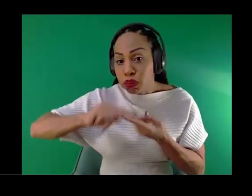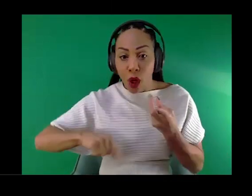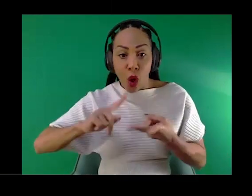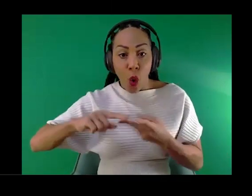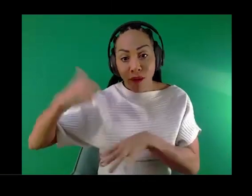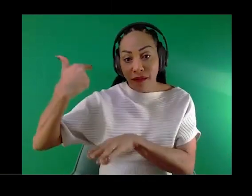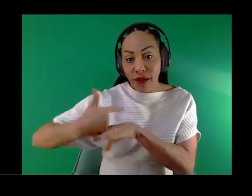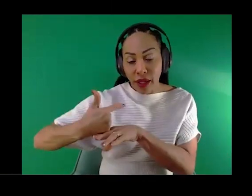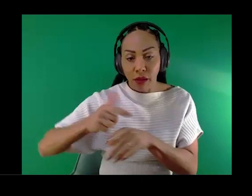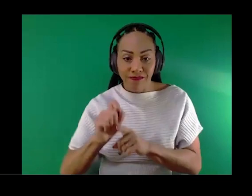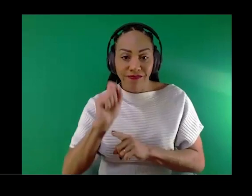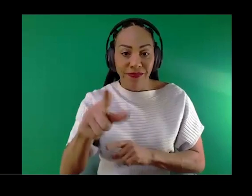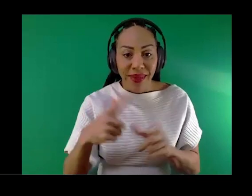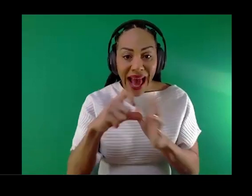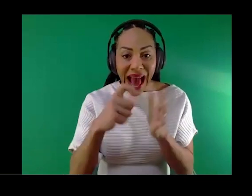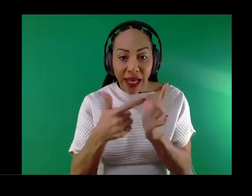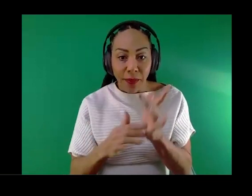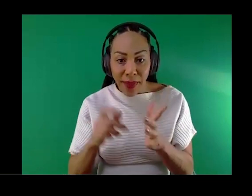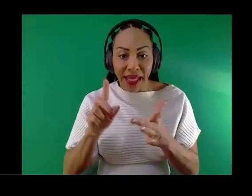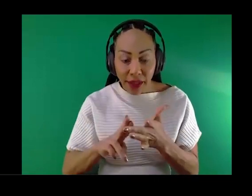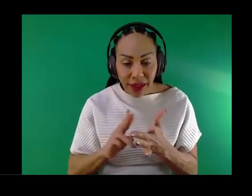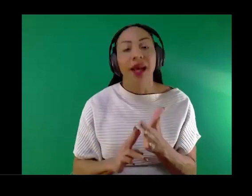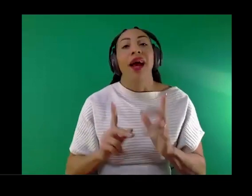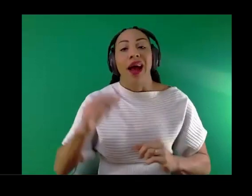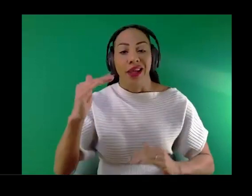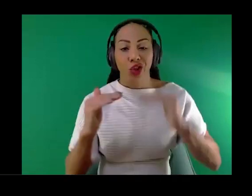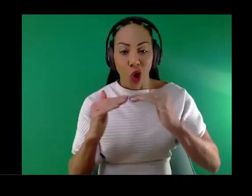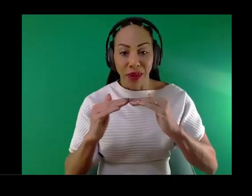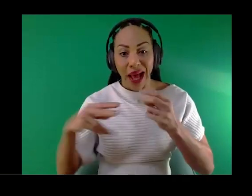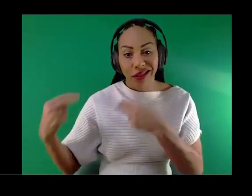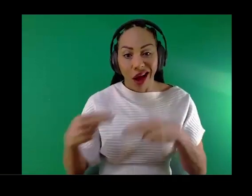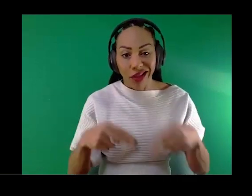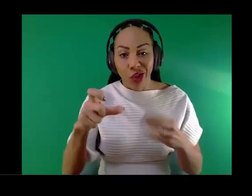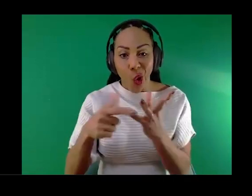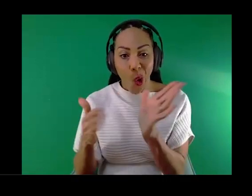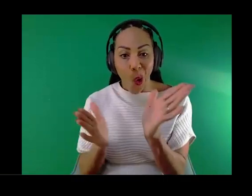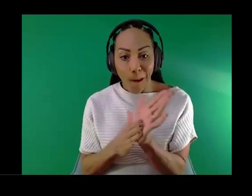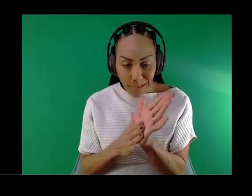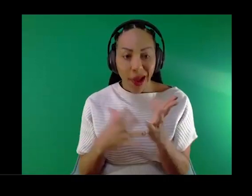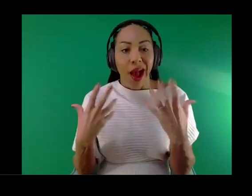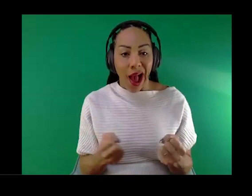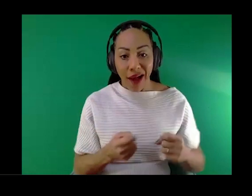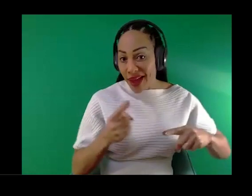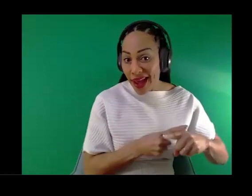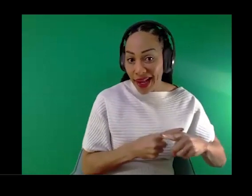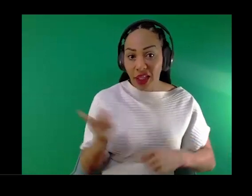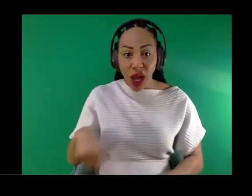admin@stopgapdance.com we will have a selection panel of English and Italian speakers so they